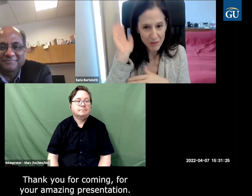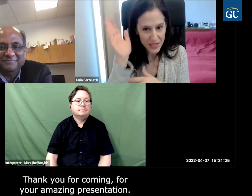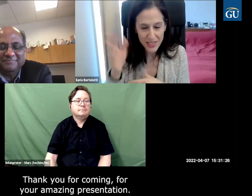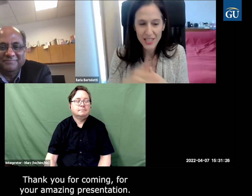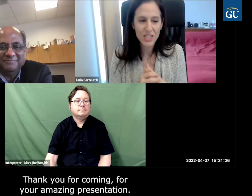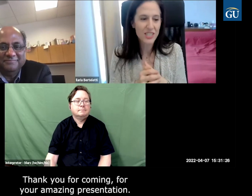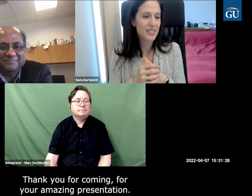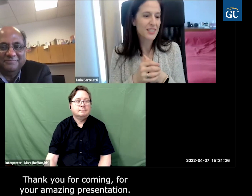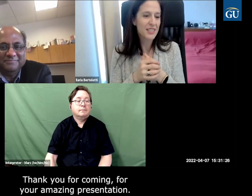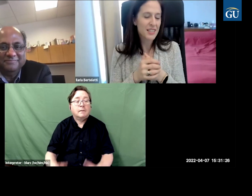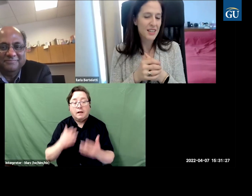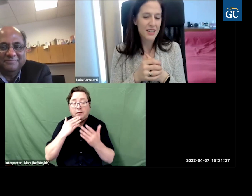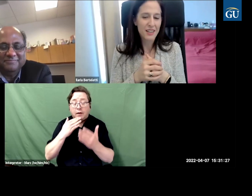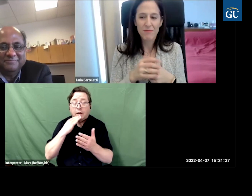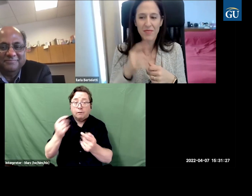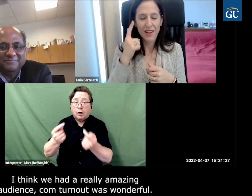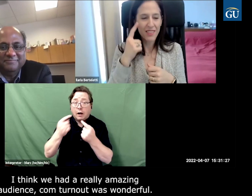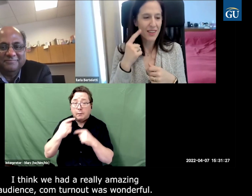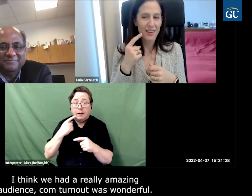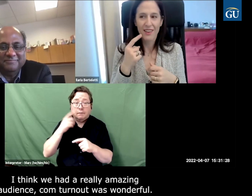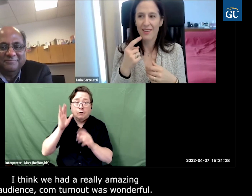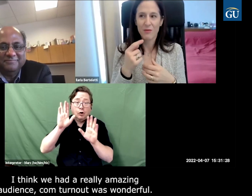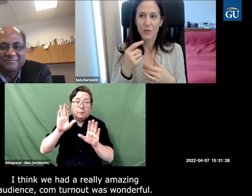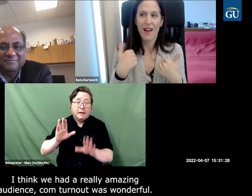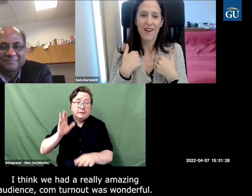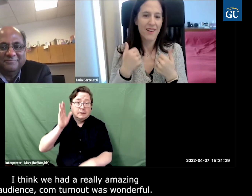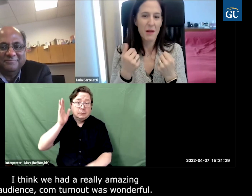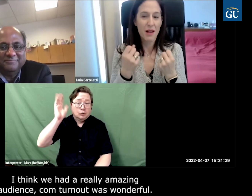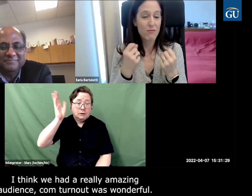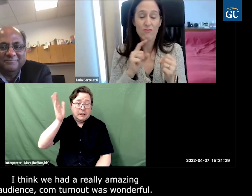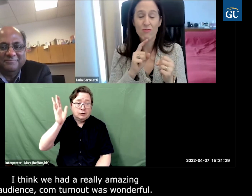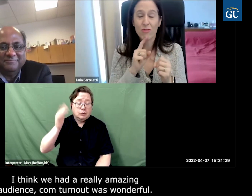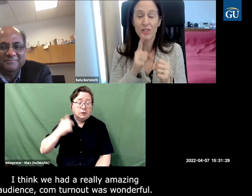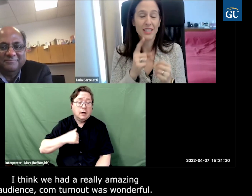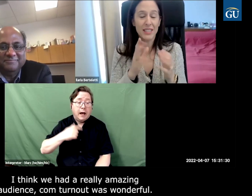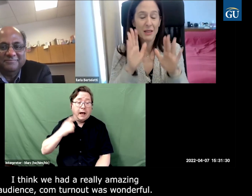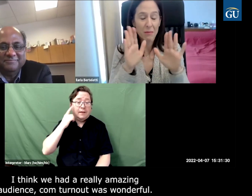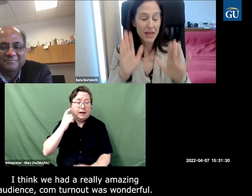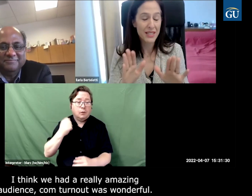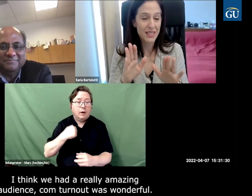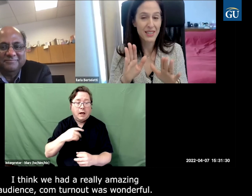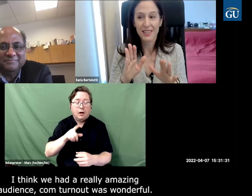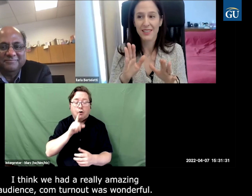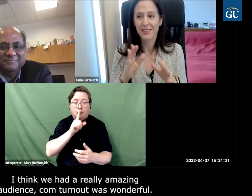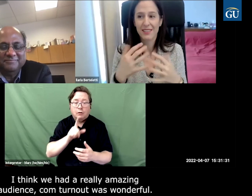presentation